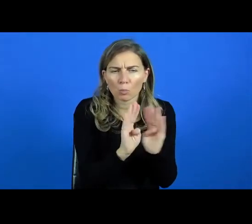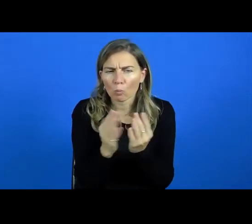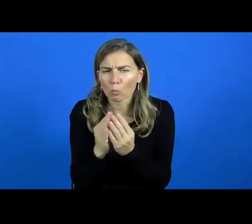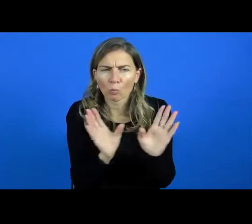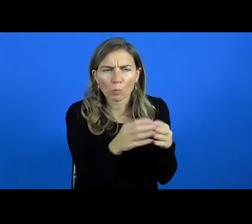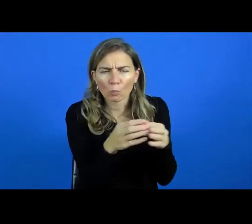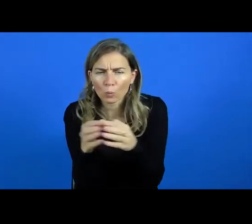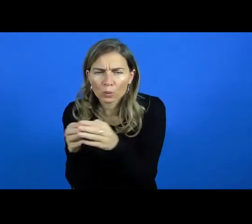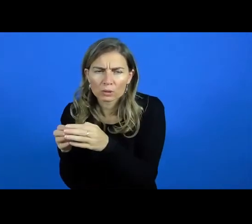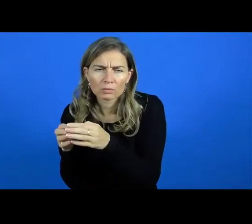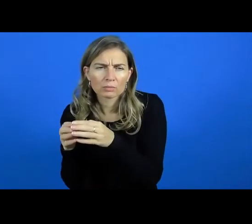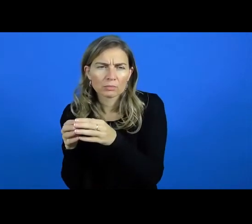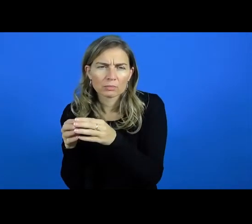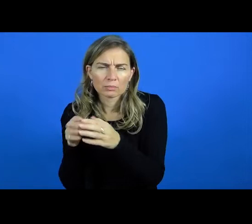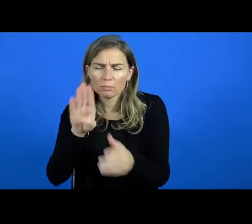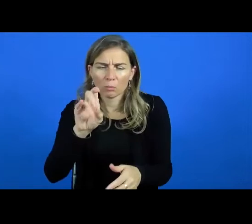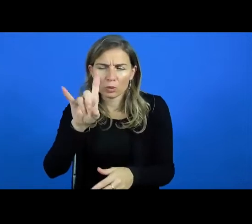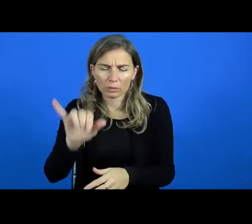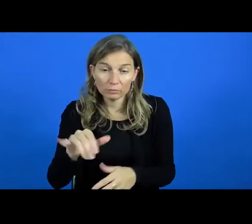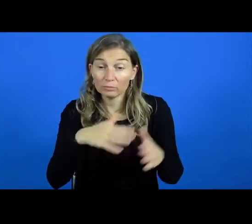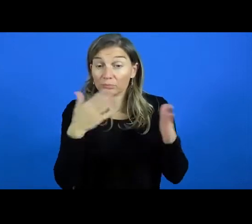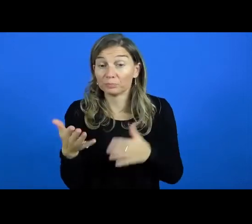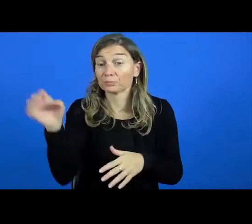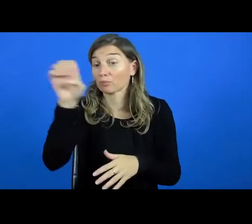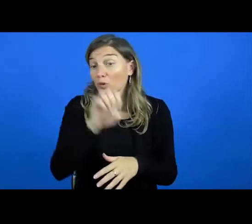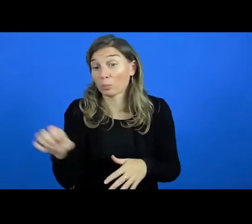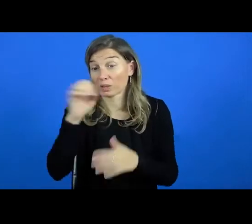or even European schools, if we started European schools,